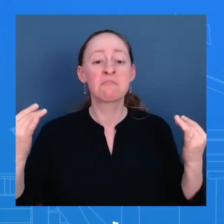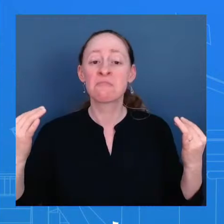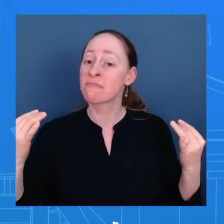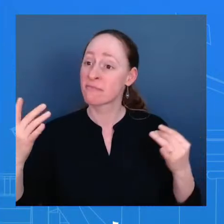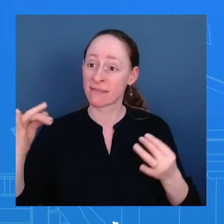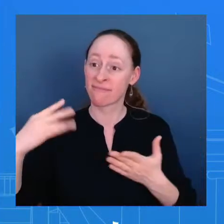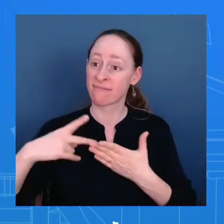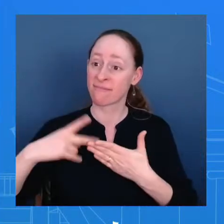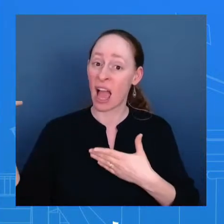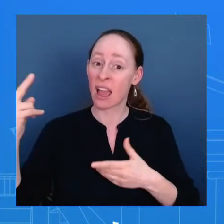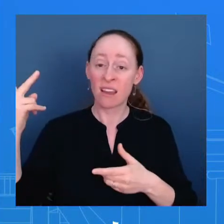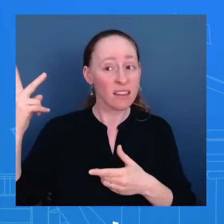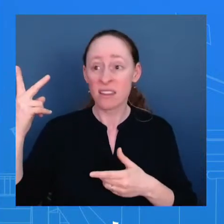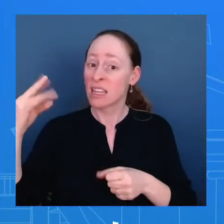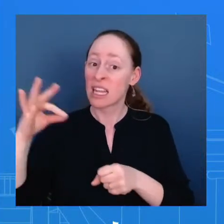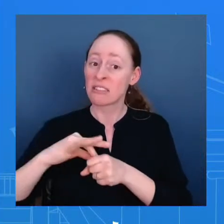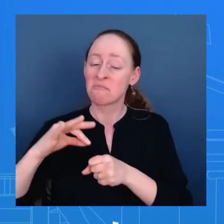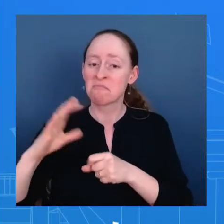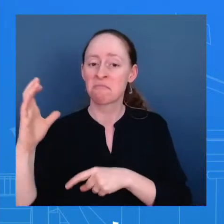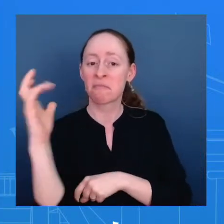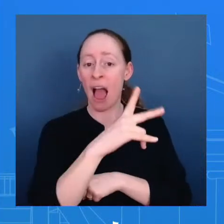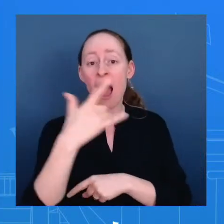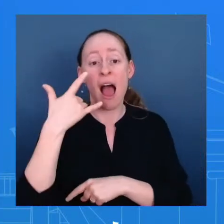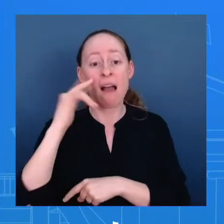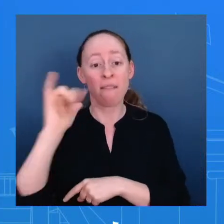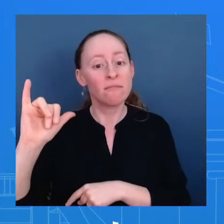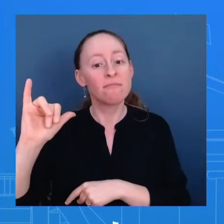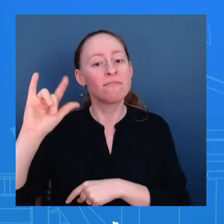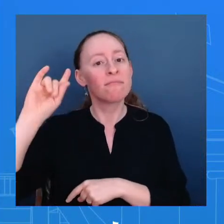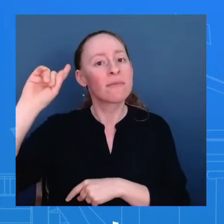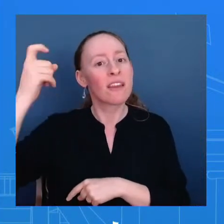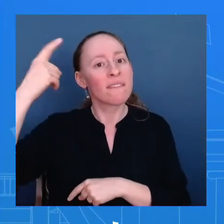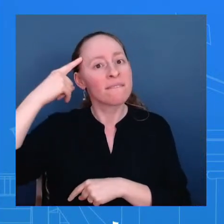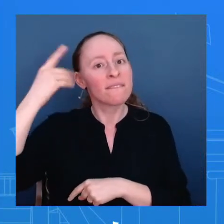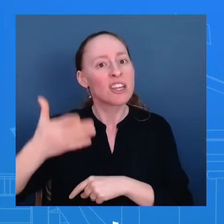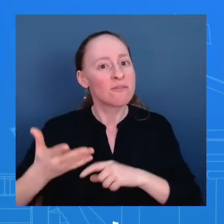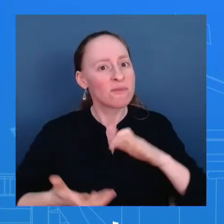Ms. Jean-Pierre: That is news to me. I -- I would say this.